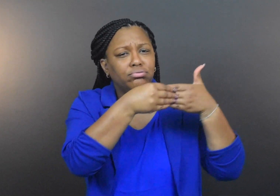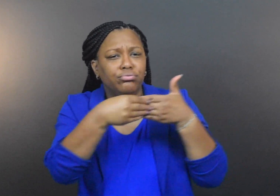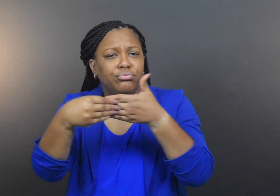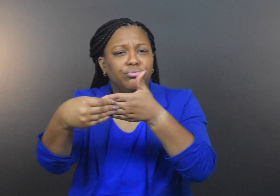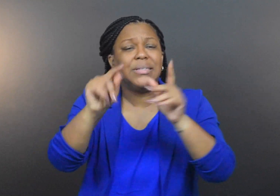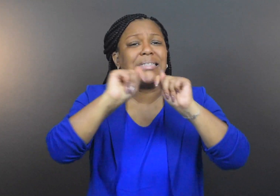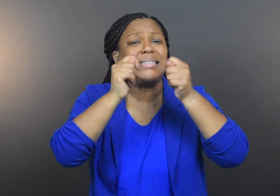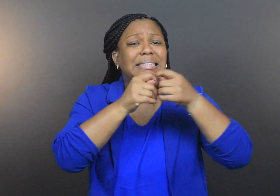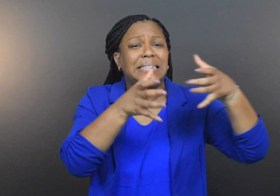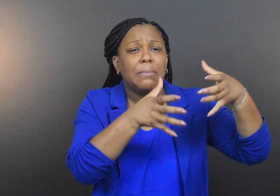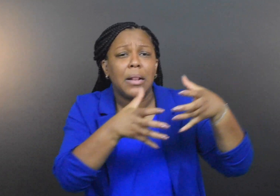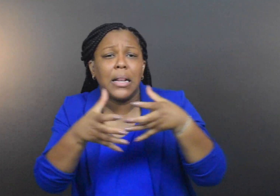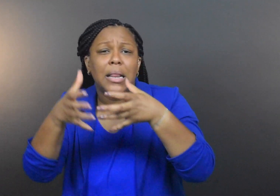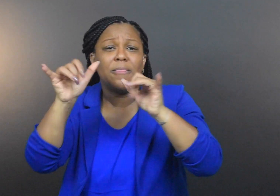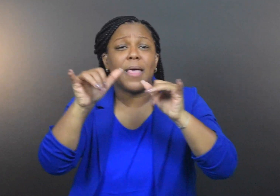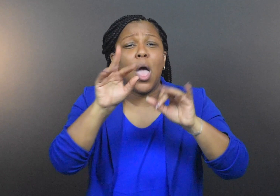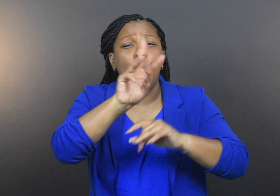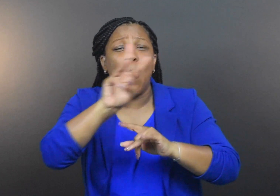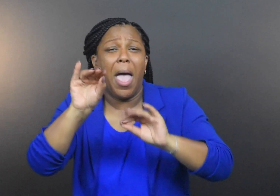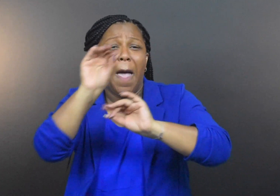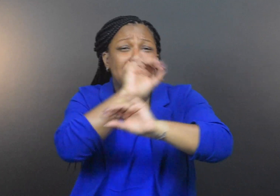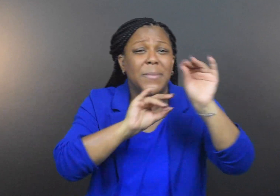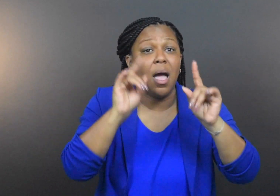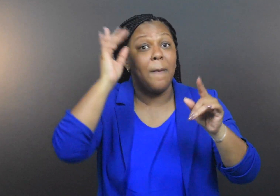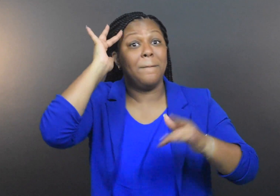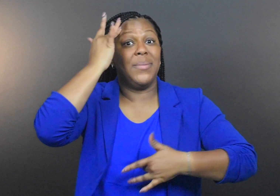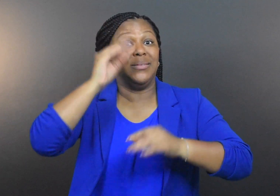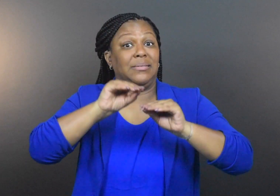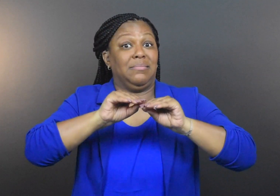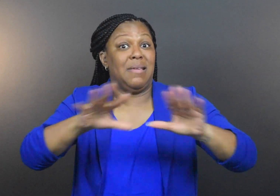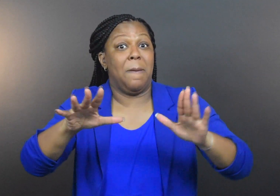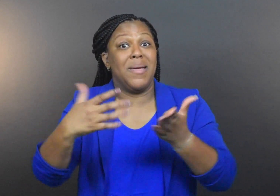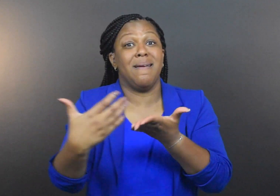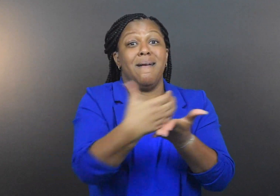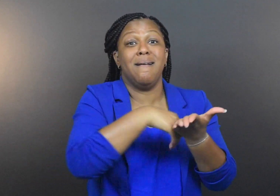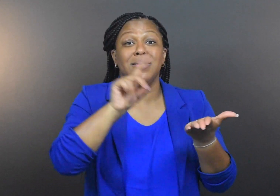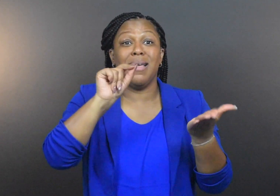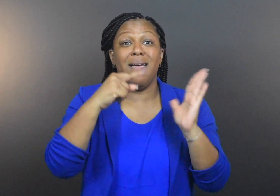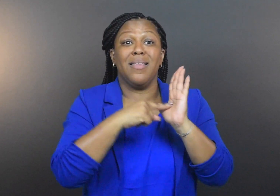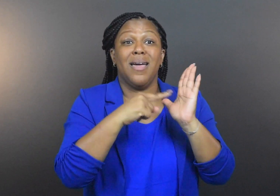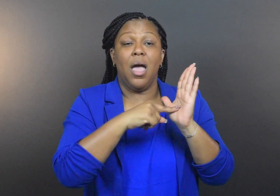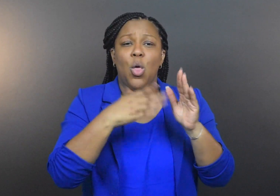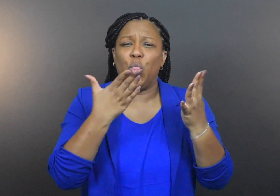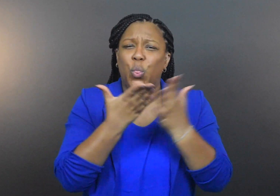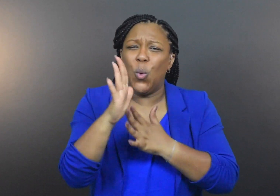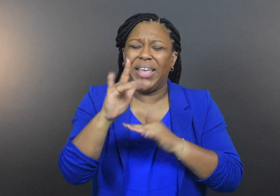to untangle webs of pandemic data in all his waking hours,